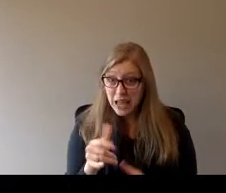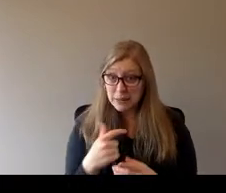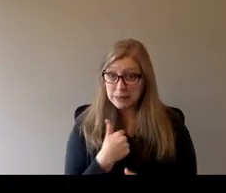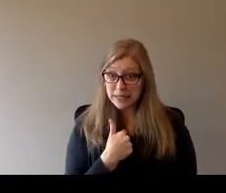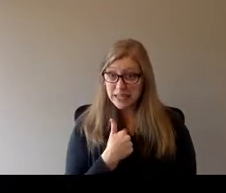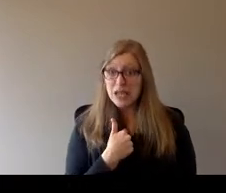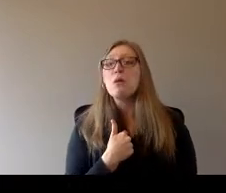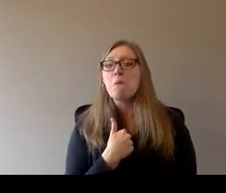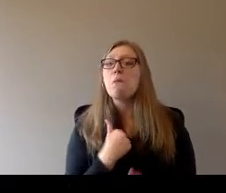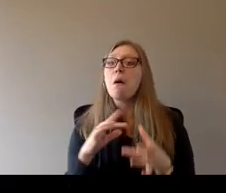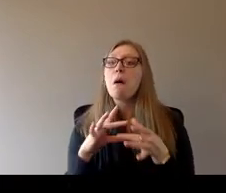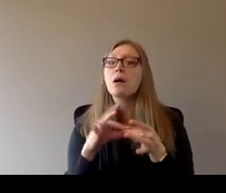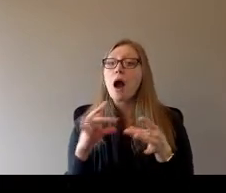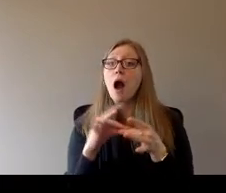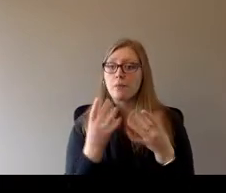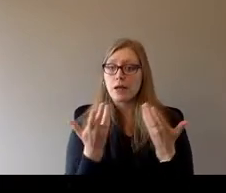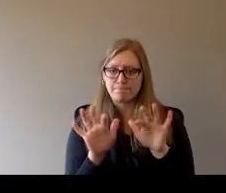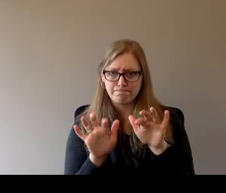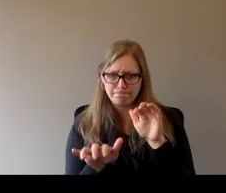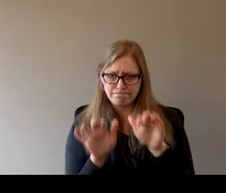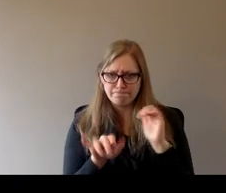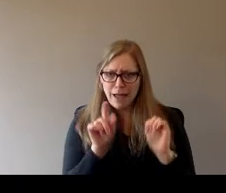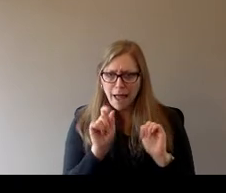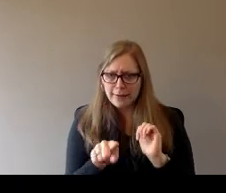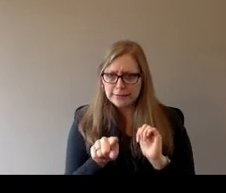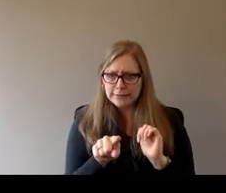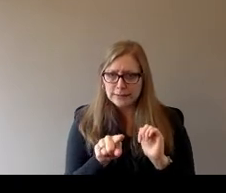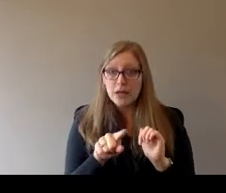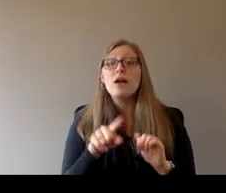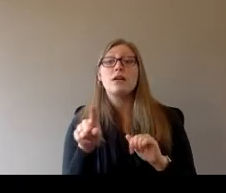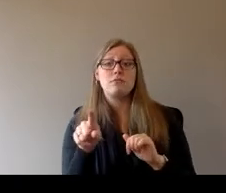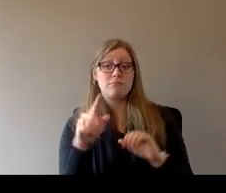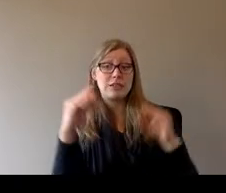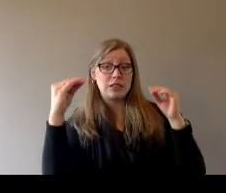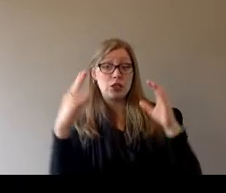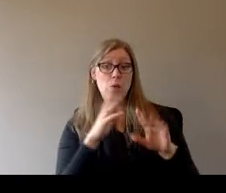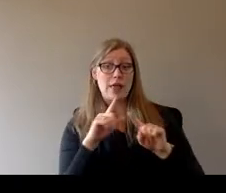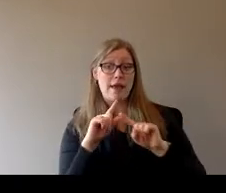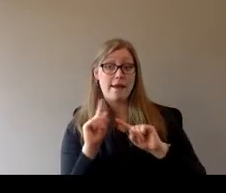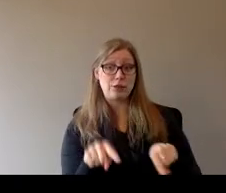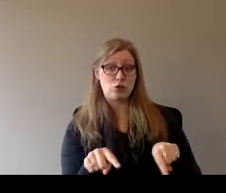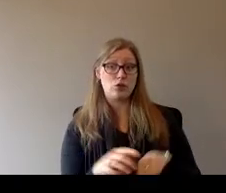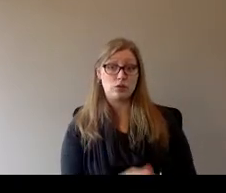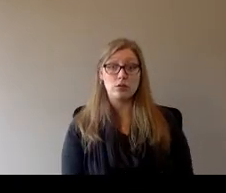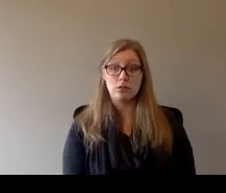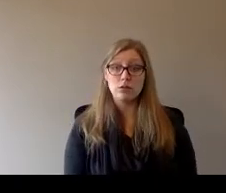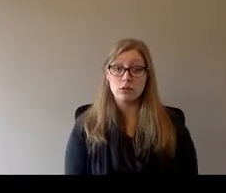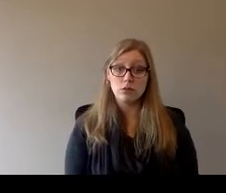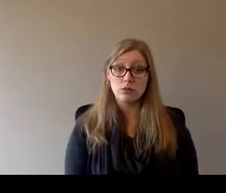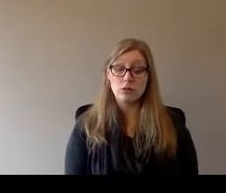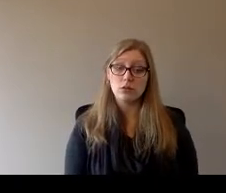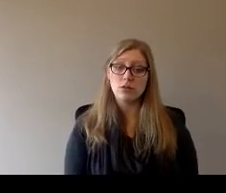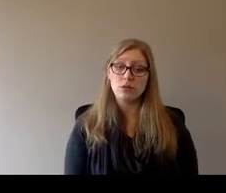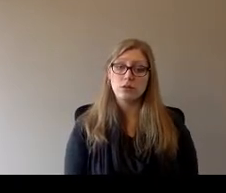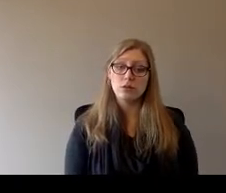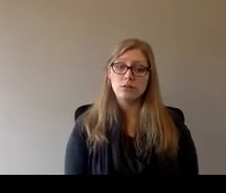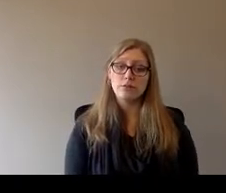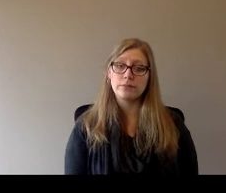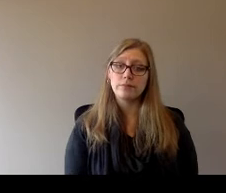your questions there and I will answer it. The whole class questions can be asked here as well. And then also